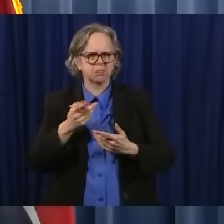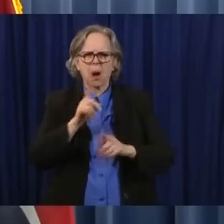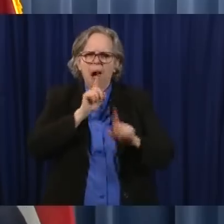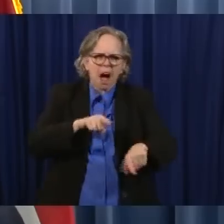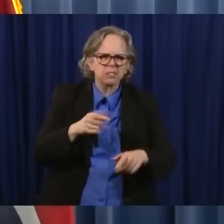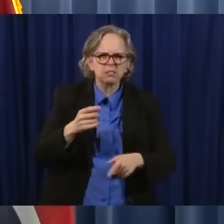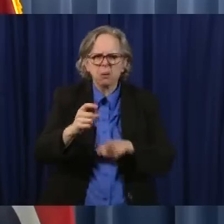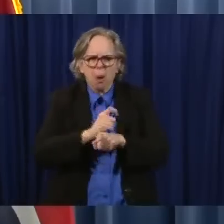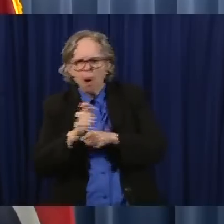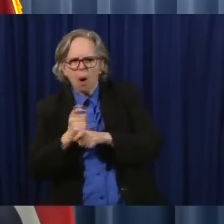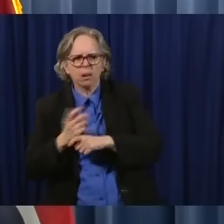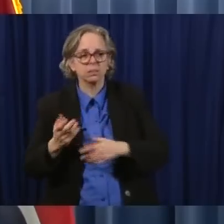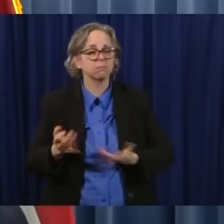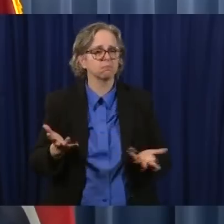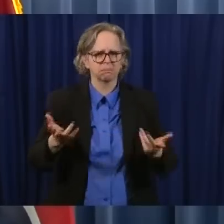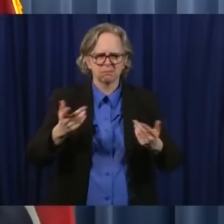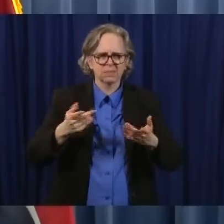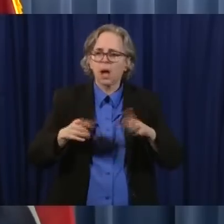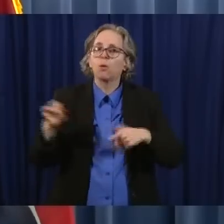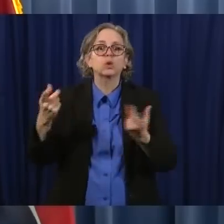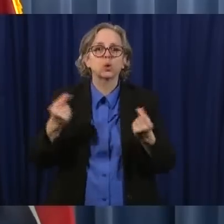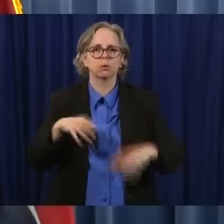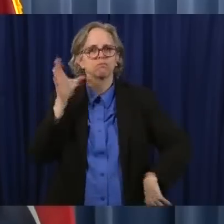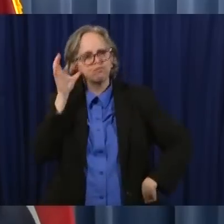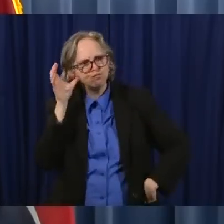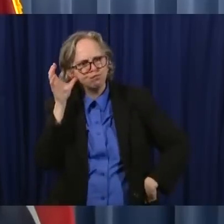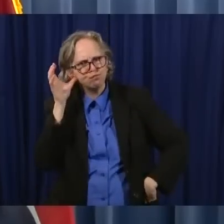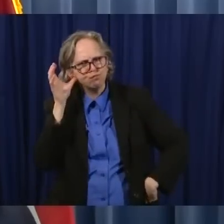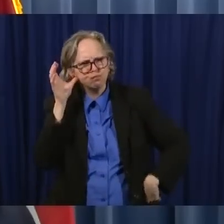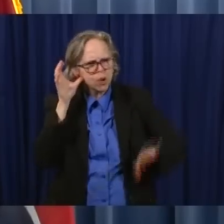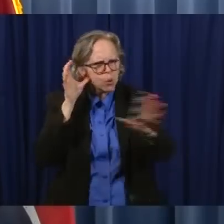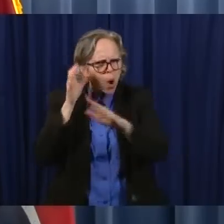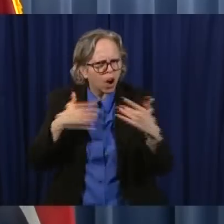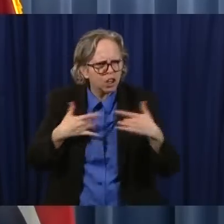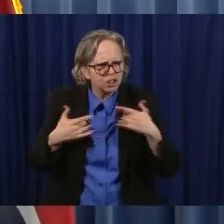HOW WOULD THAT EXCHANGE WORK? WE HAVE TRAINED STAFF WHO ARE LICENSED BY THE STATE OF OHIO AS COUNSELORS, THEY ARE